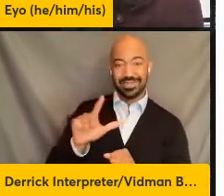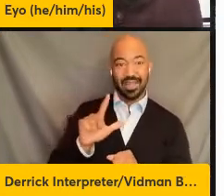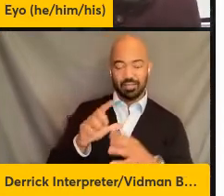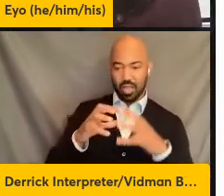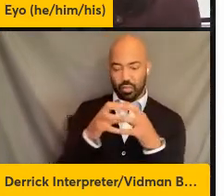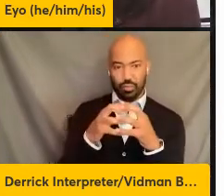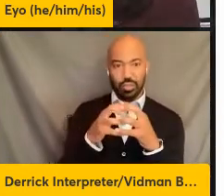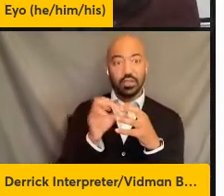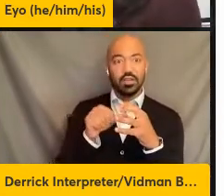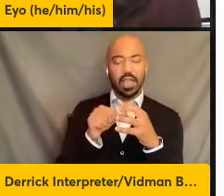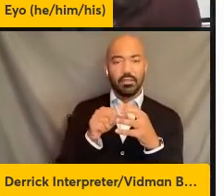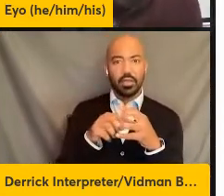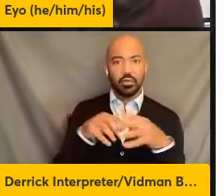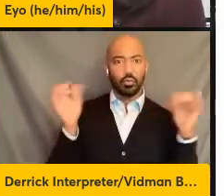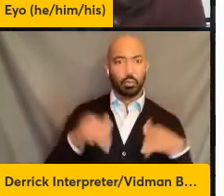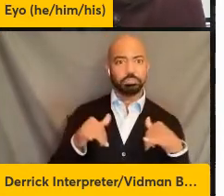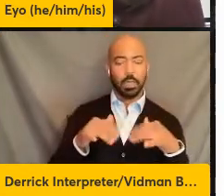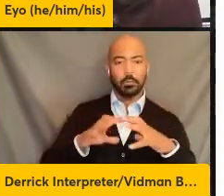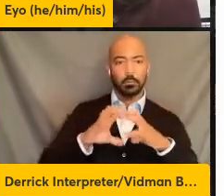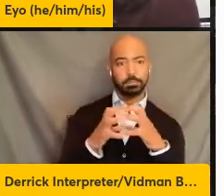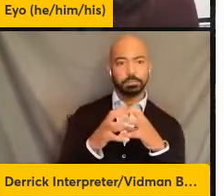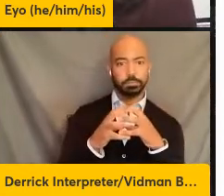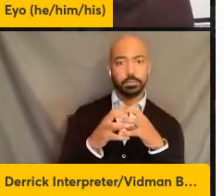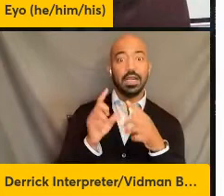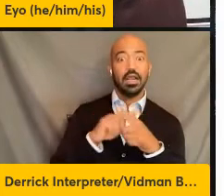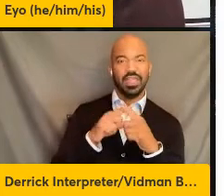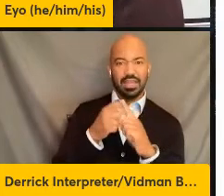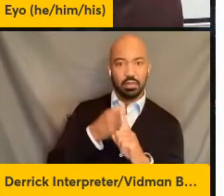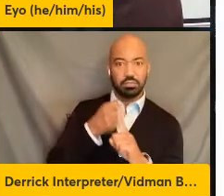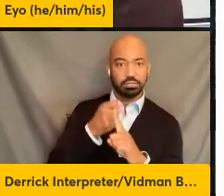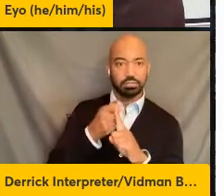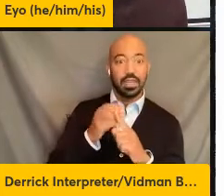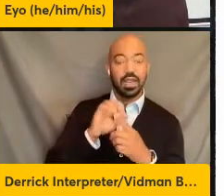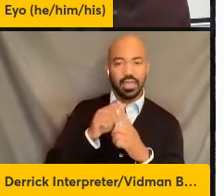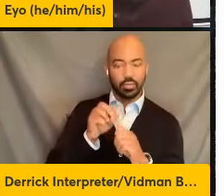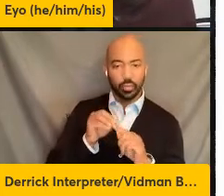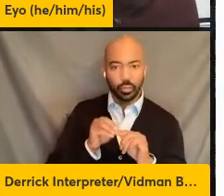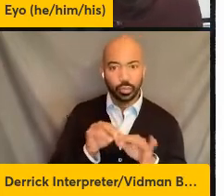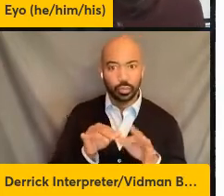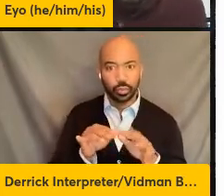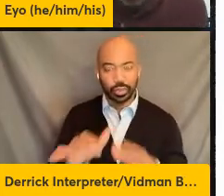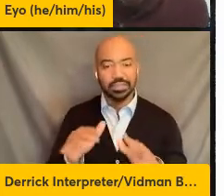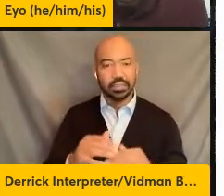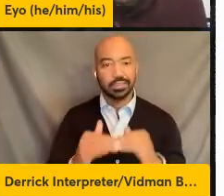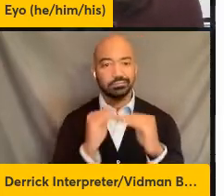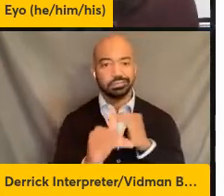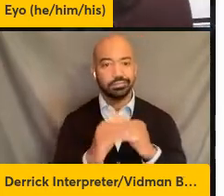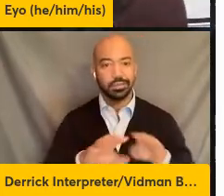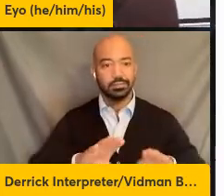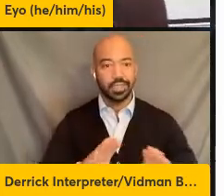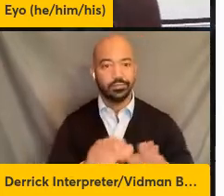perturbed, and then by the perturbation effect the circuits that then regulate the behaviors. And what I'll be showing you his